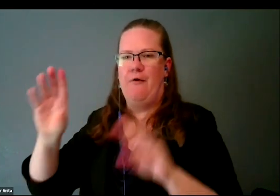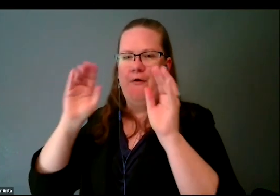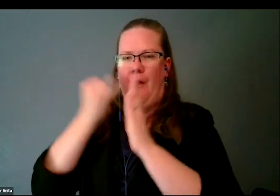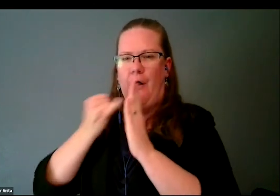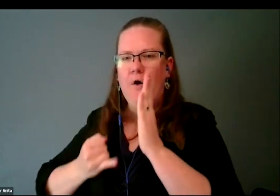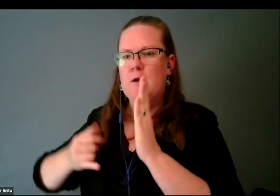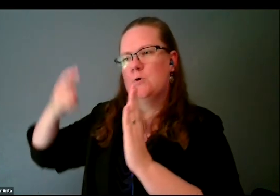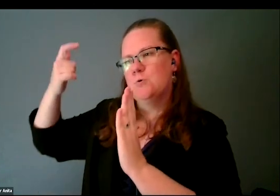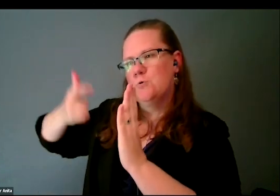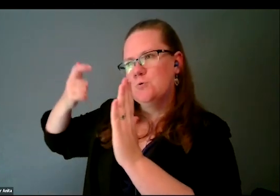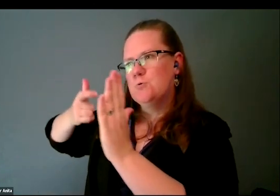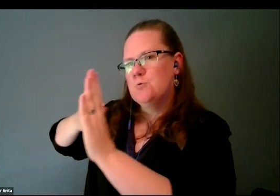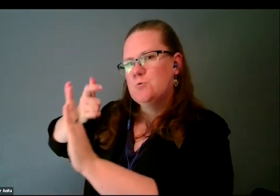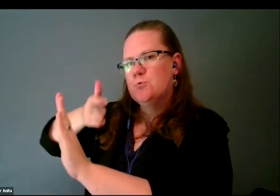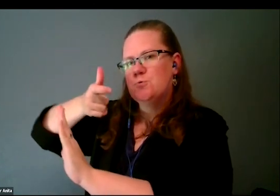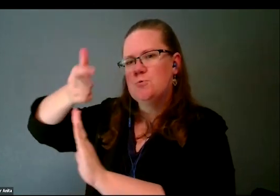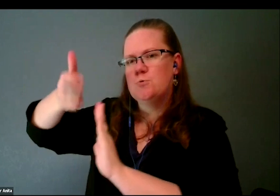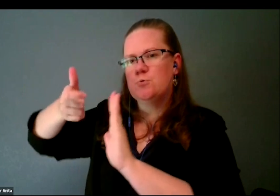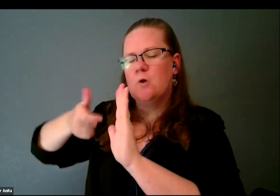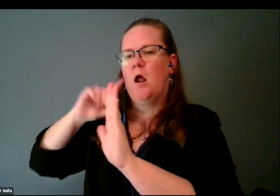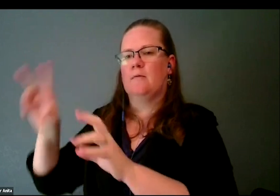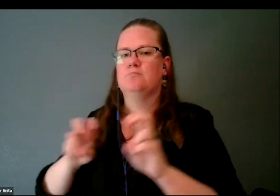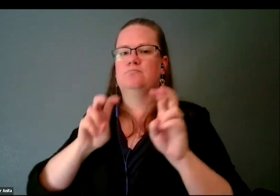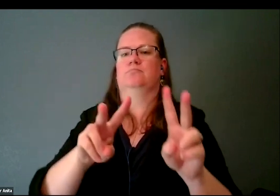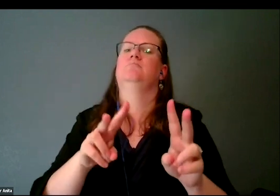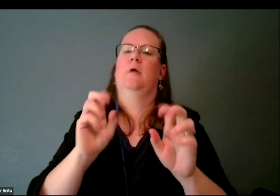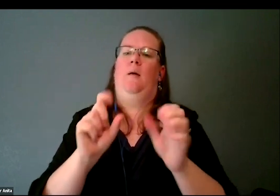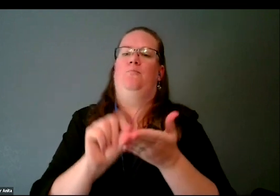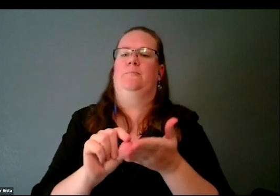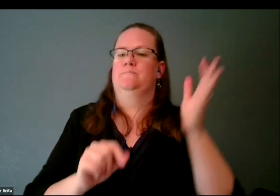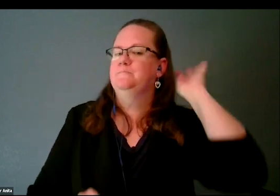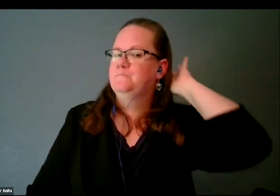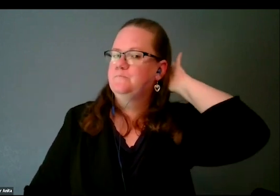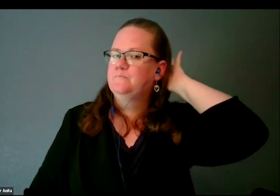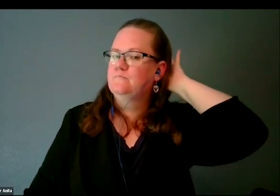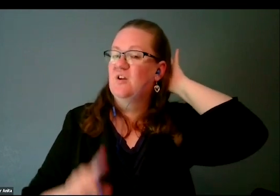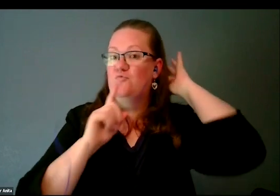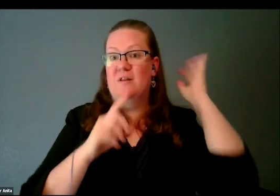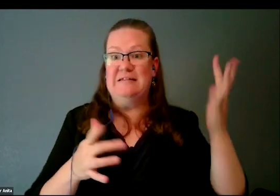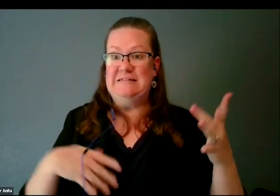primarily sculptures. I was really excited. We sent this out to the student